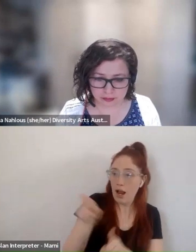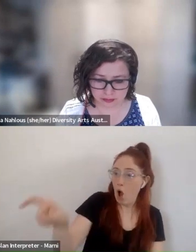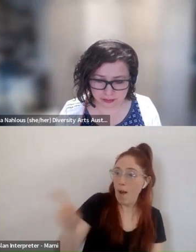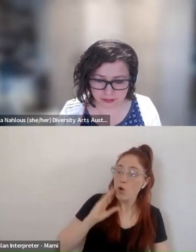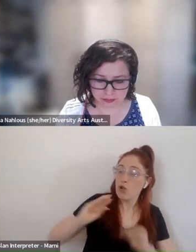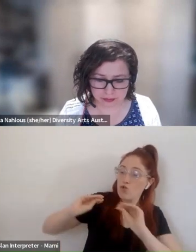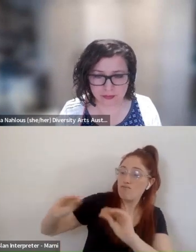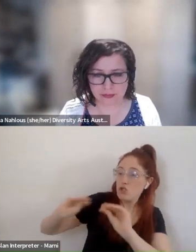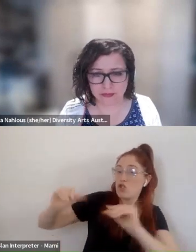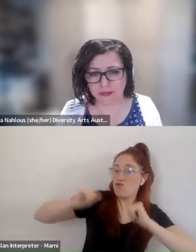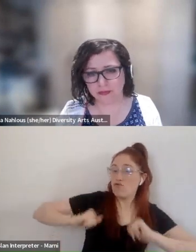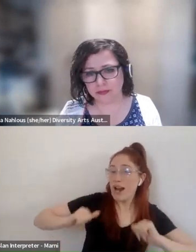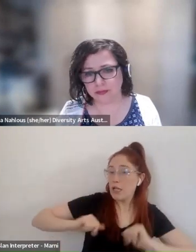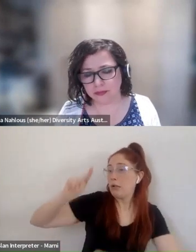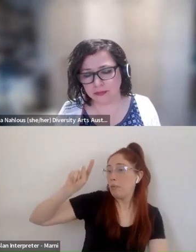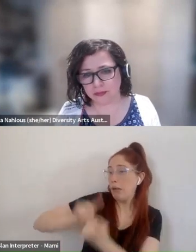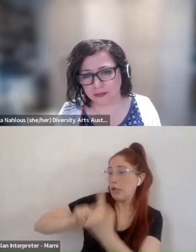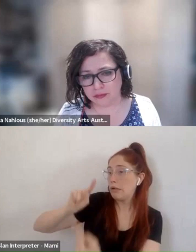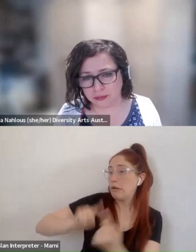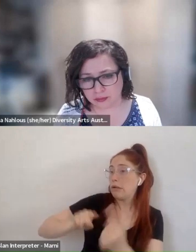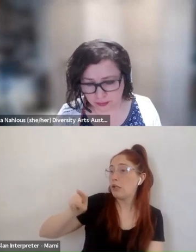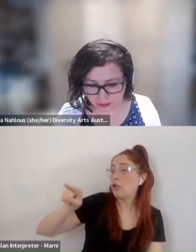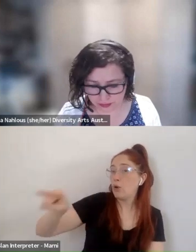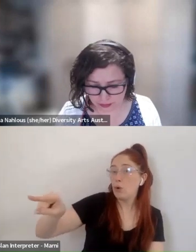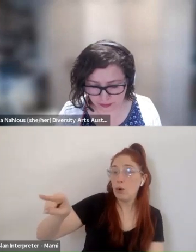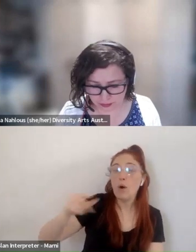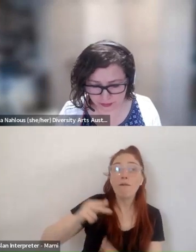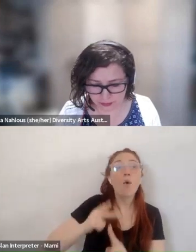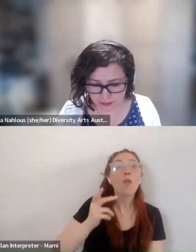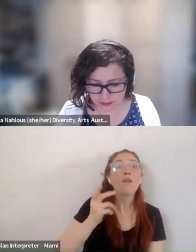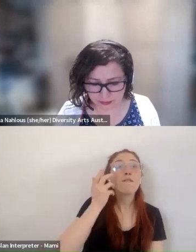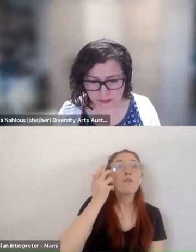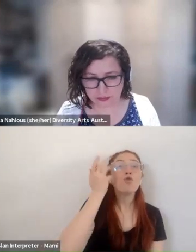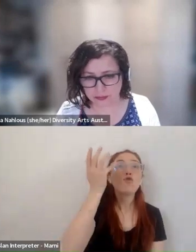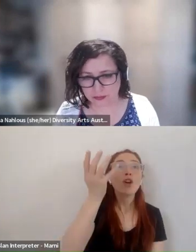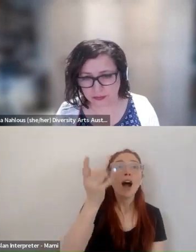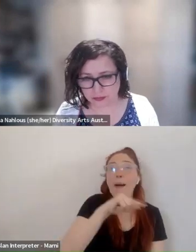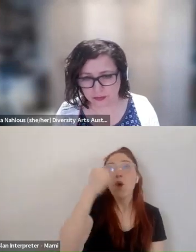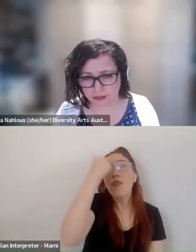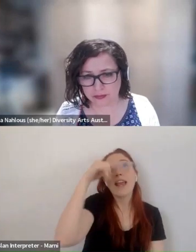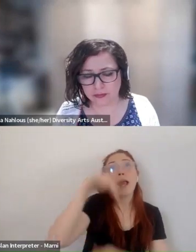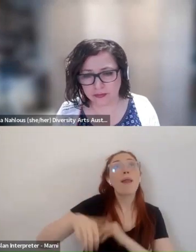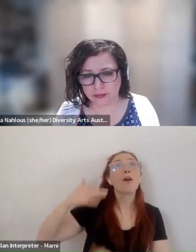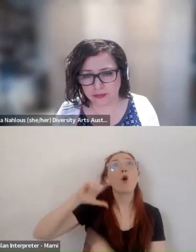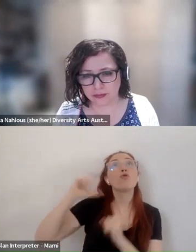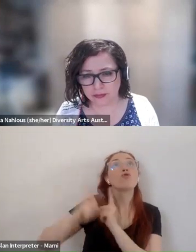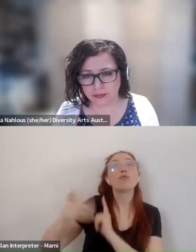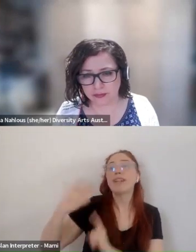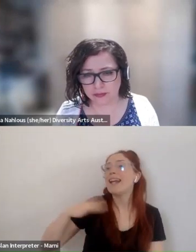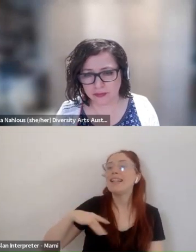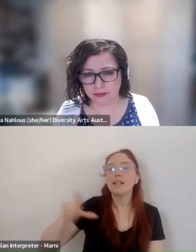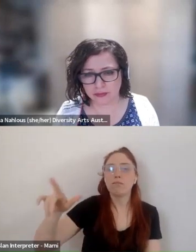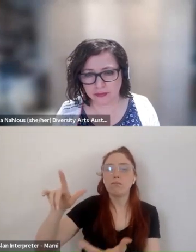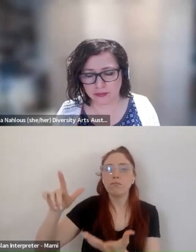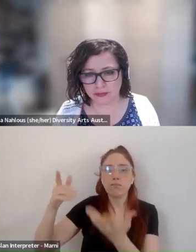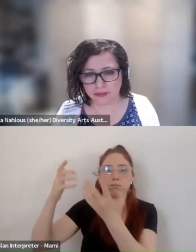something on, if, you know if they're sort of dealing with all this other stuff. And I would imagine, Caroline, it's probably